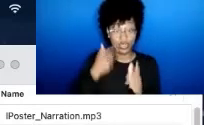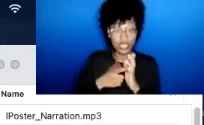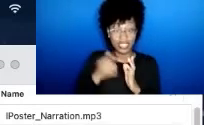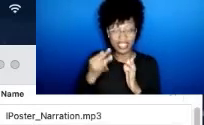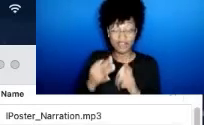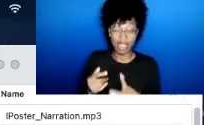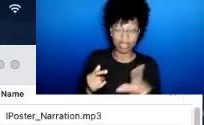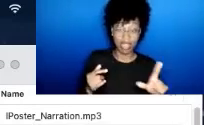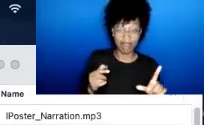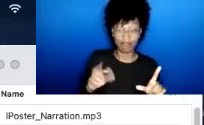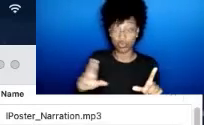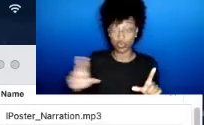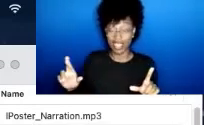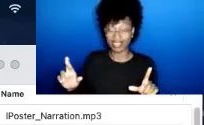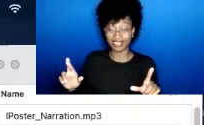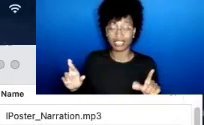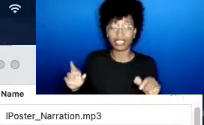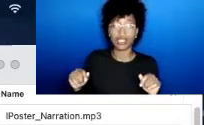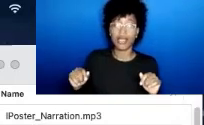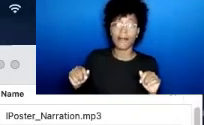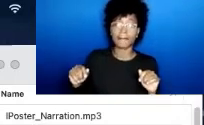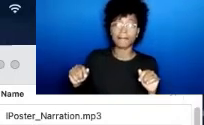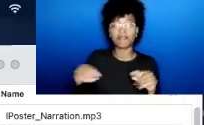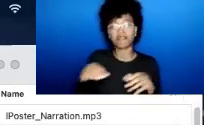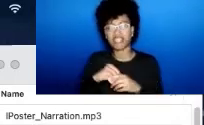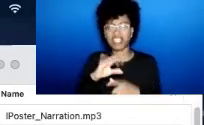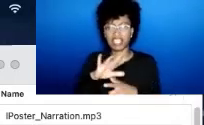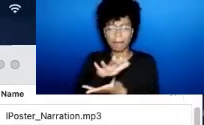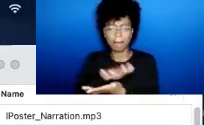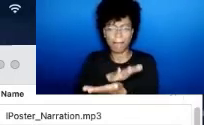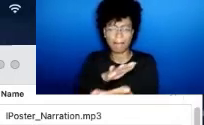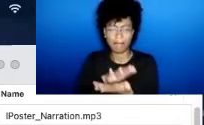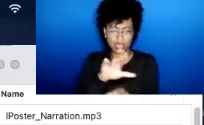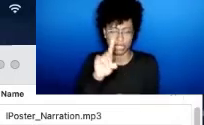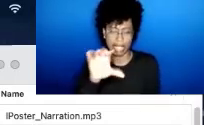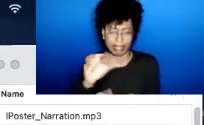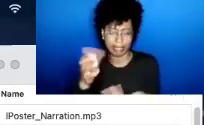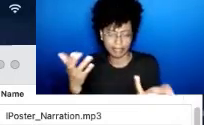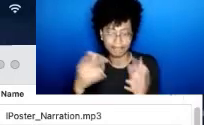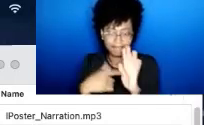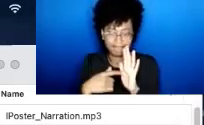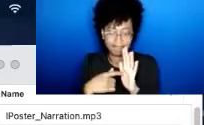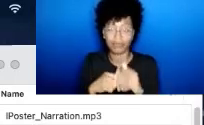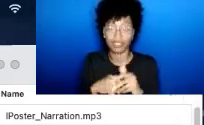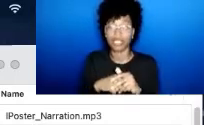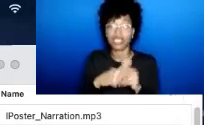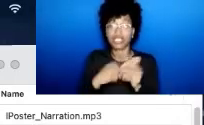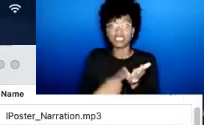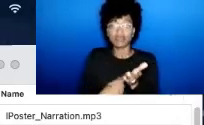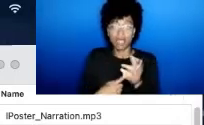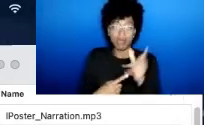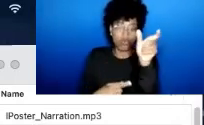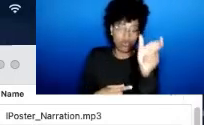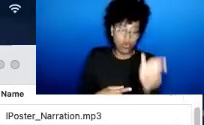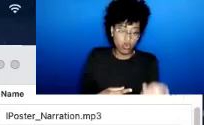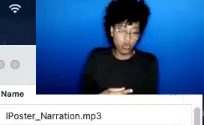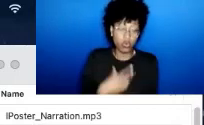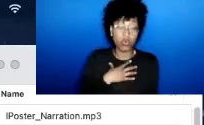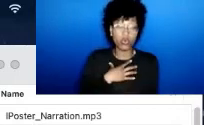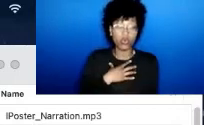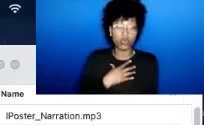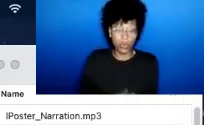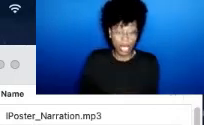07:03:49 , even in a paper document, there can be rivers of white as the rose expand